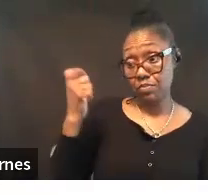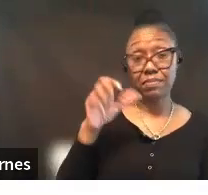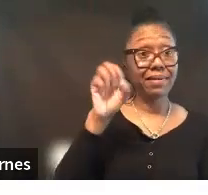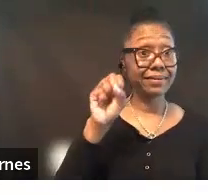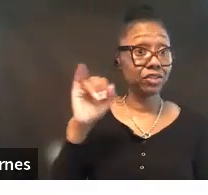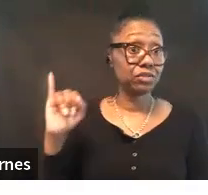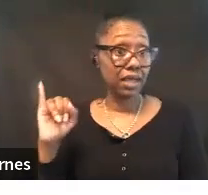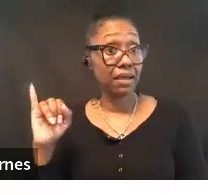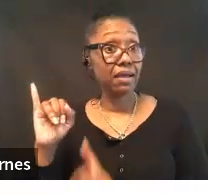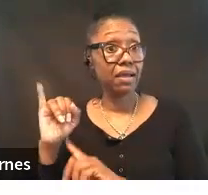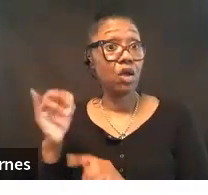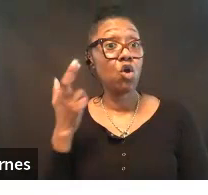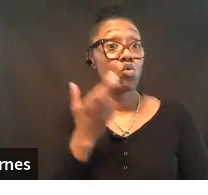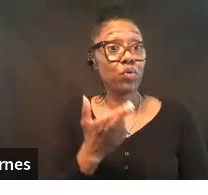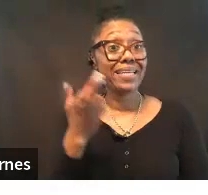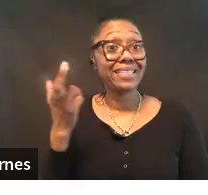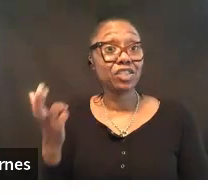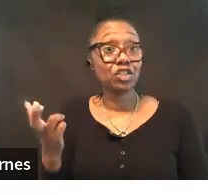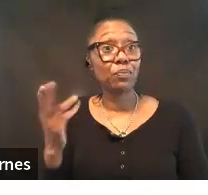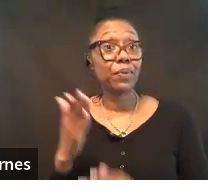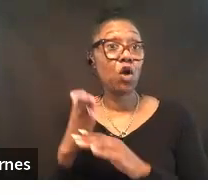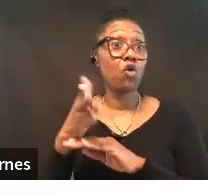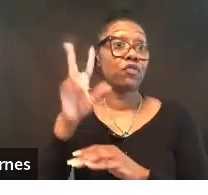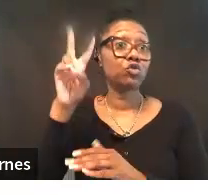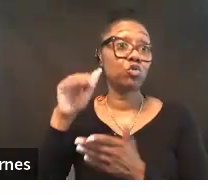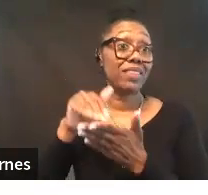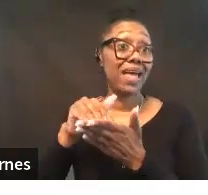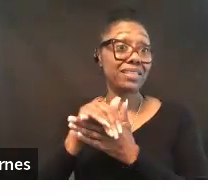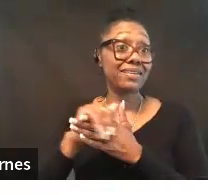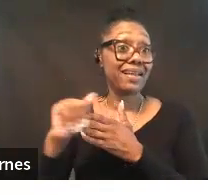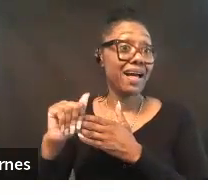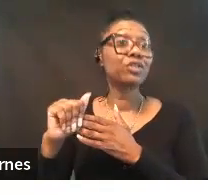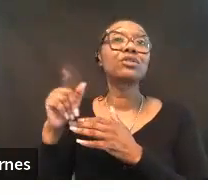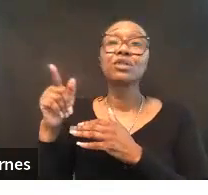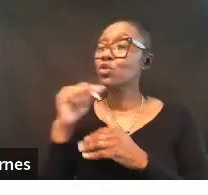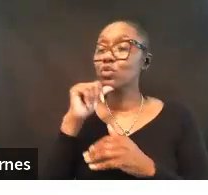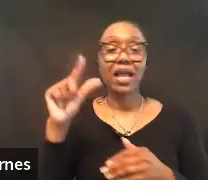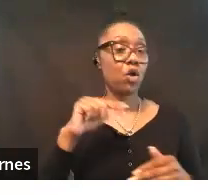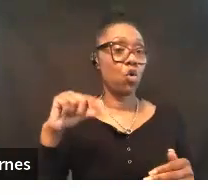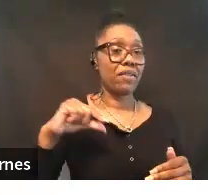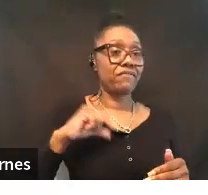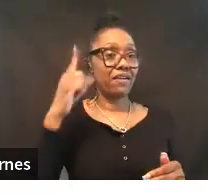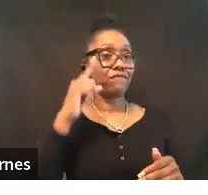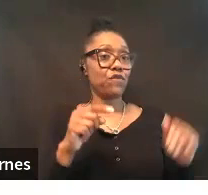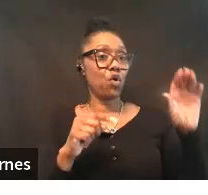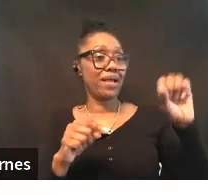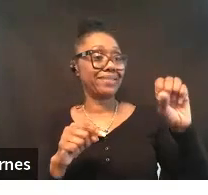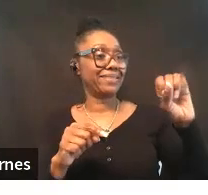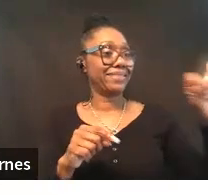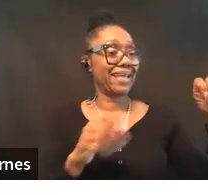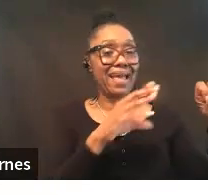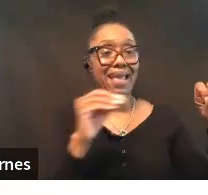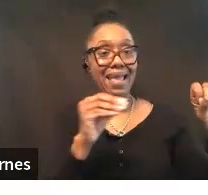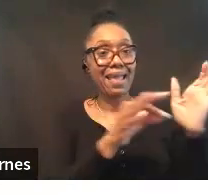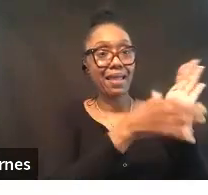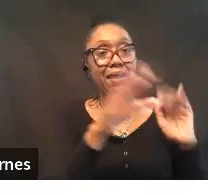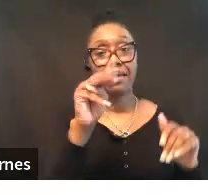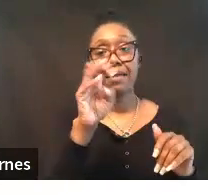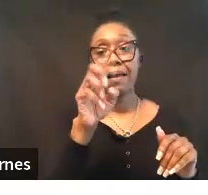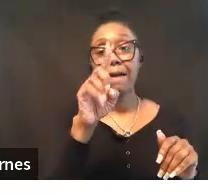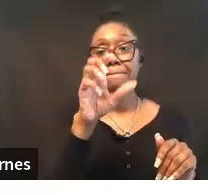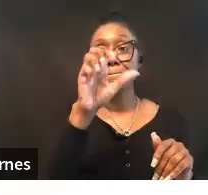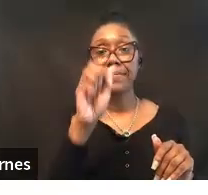Resources in Nexus or $2,000 can make them ineligible for the SSI and or the Medicaid ensured that comes with that program.